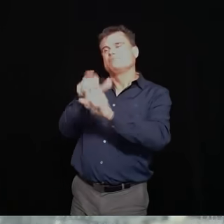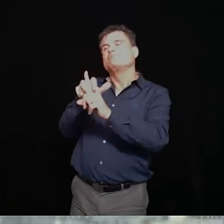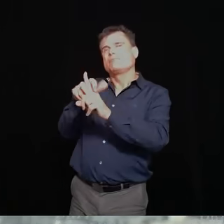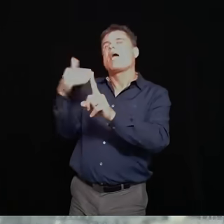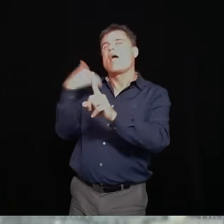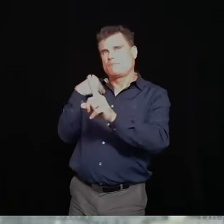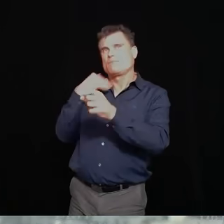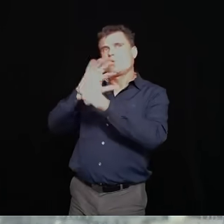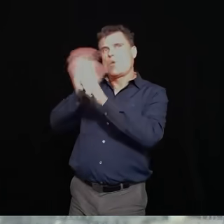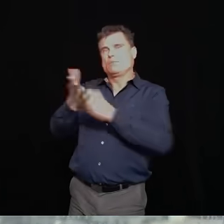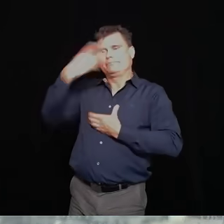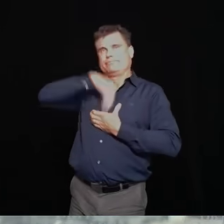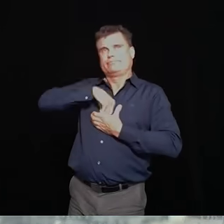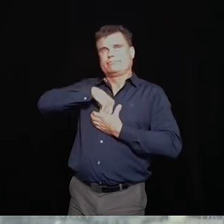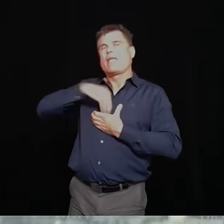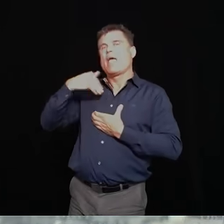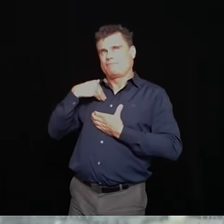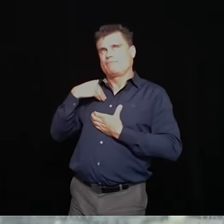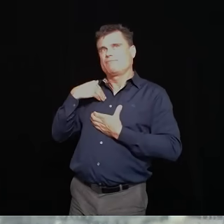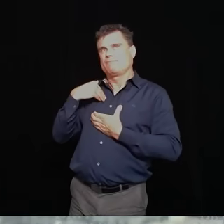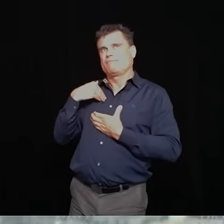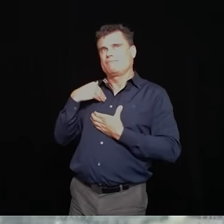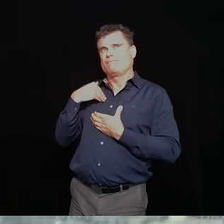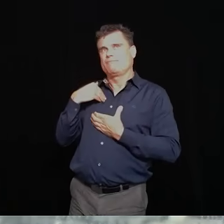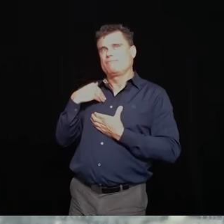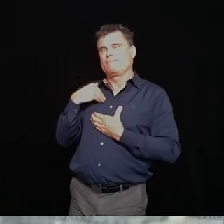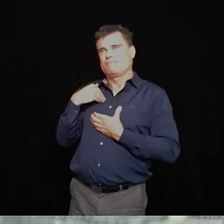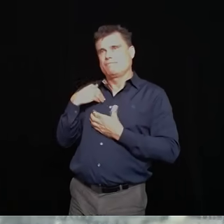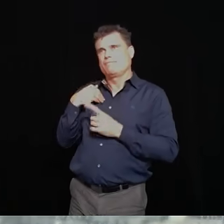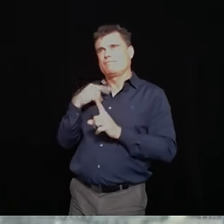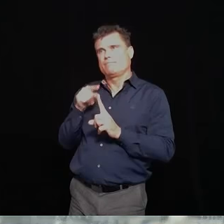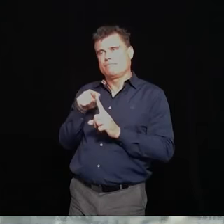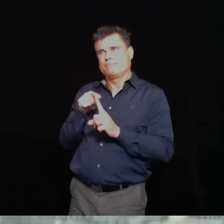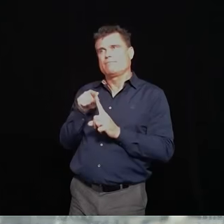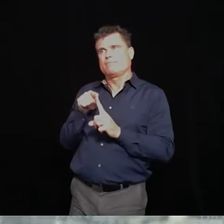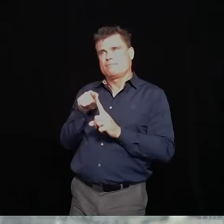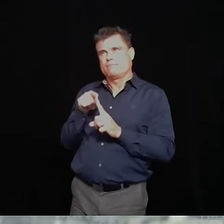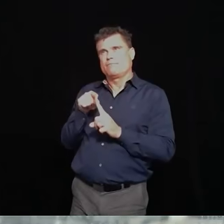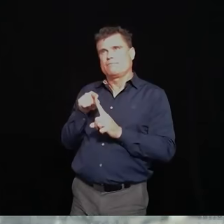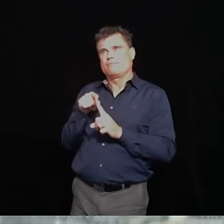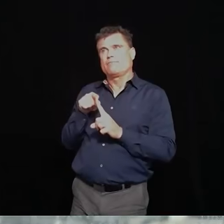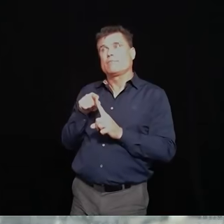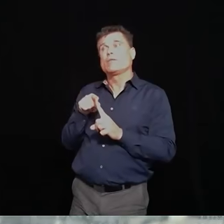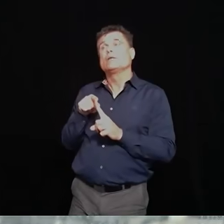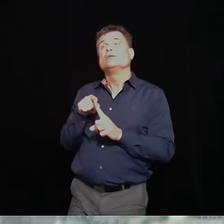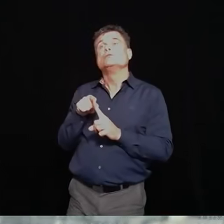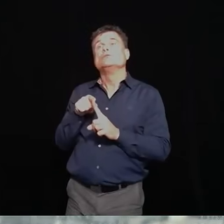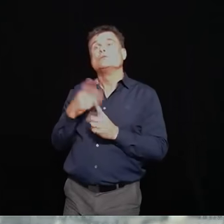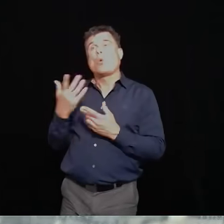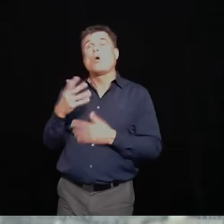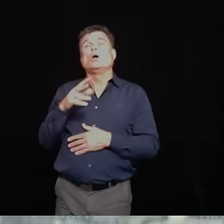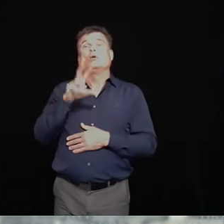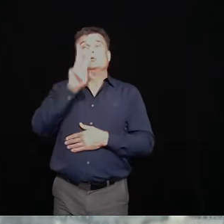areas. We need to find that personal balance and that will mean a sacrifice for some of us